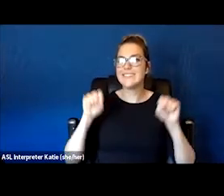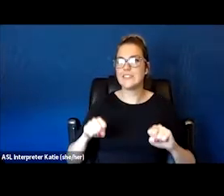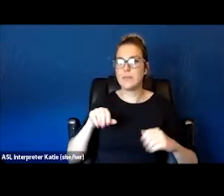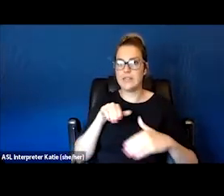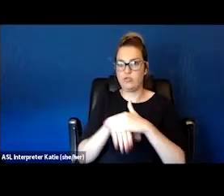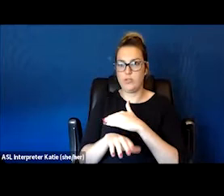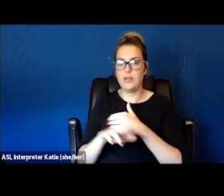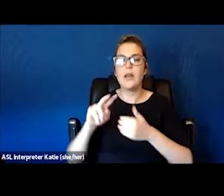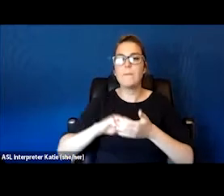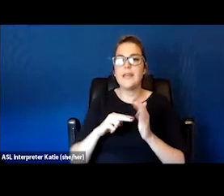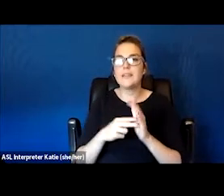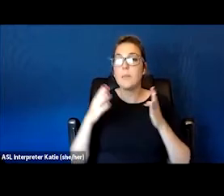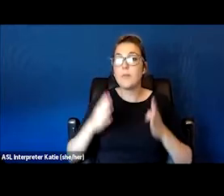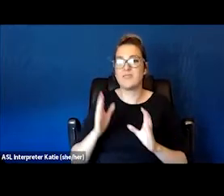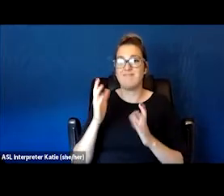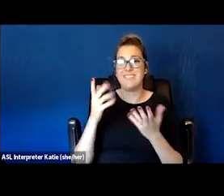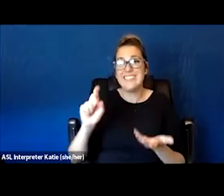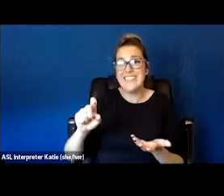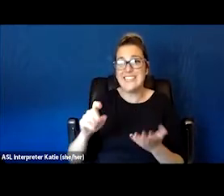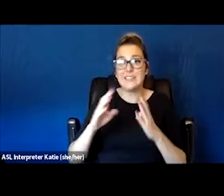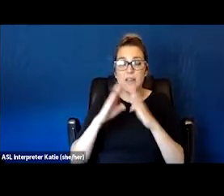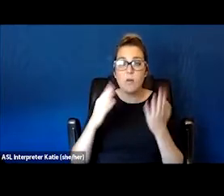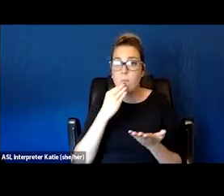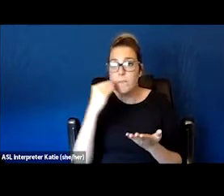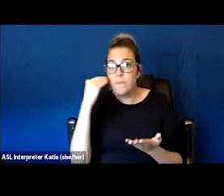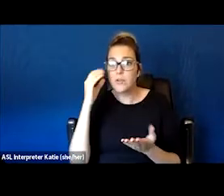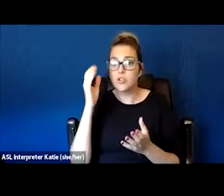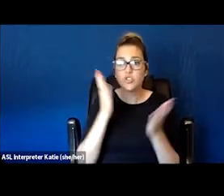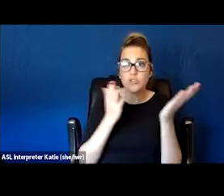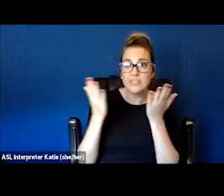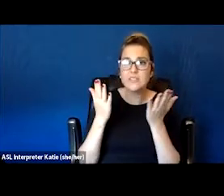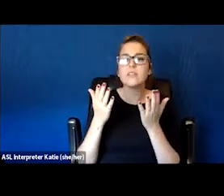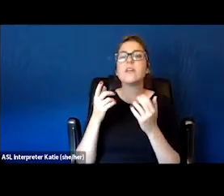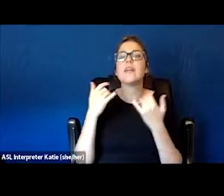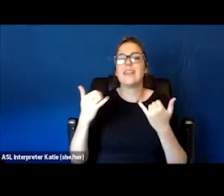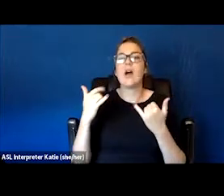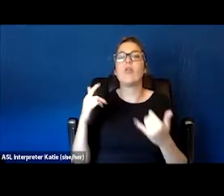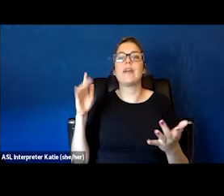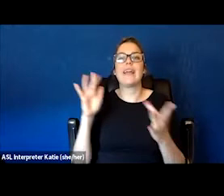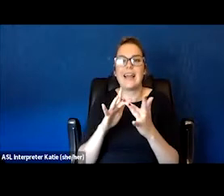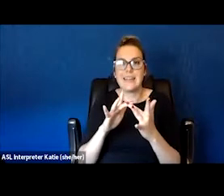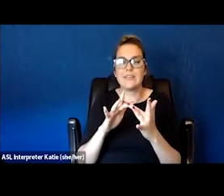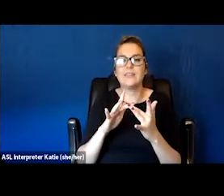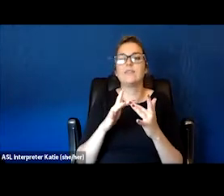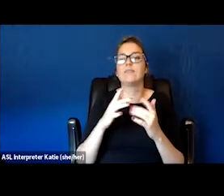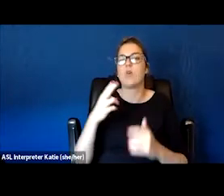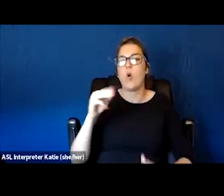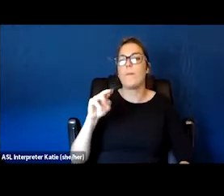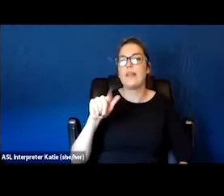who are seeking housing or services, this is how they make contact, right, with the community's homeless response system. And that's usually by interacting with